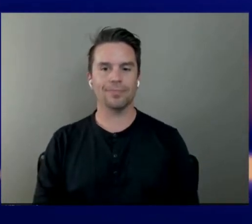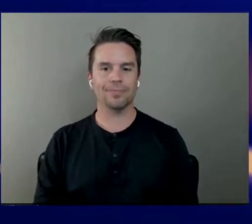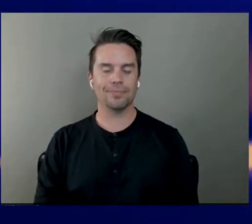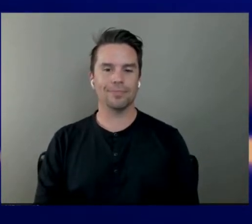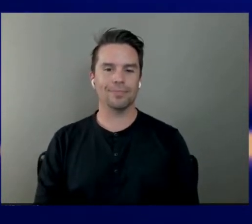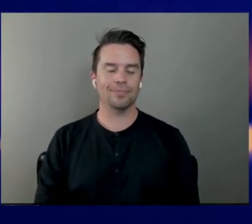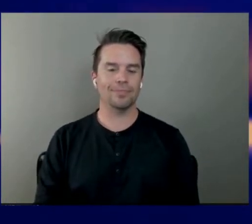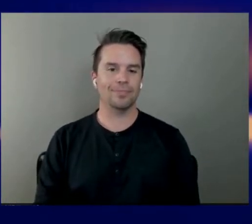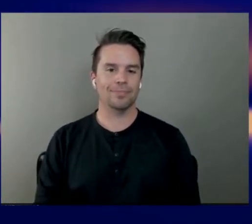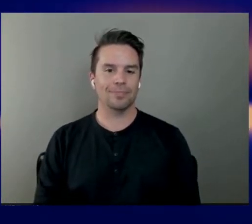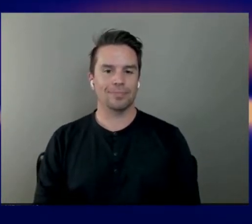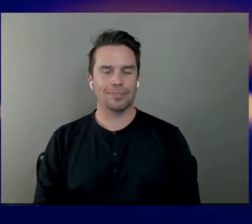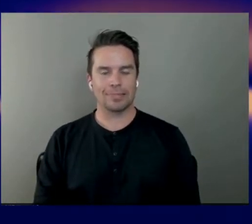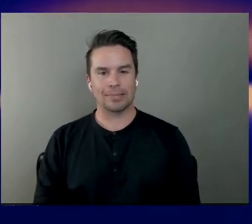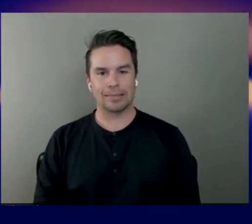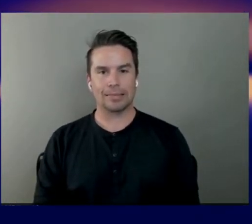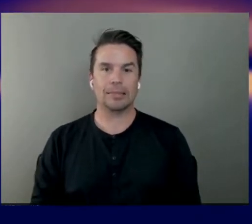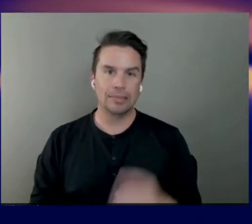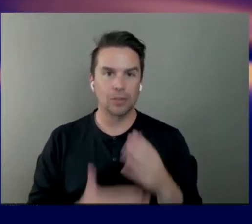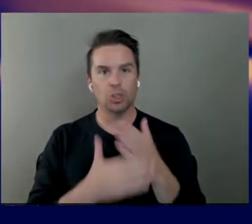I go to share, bring that one up.